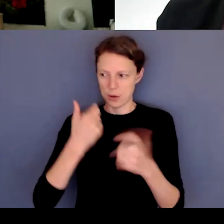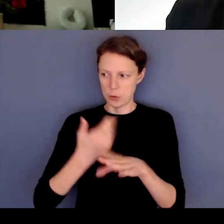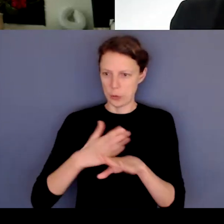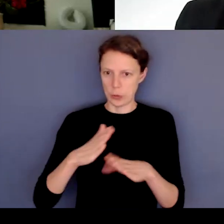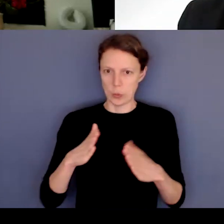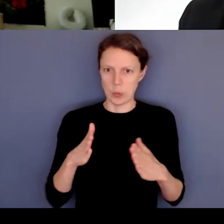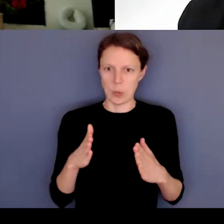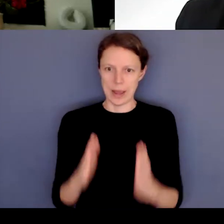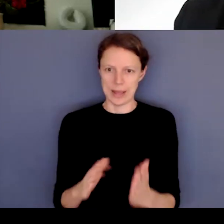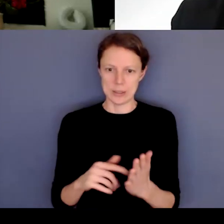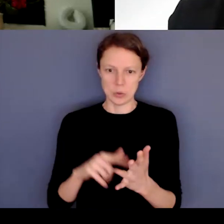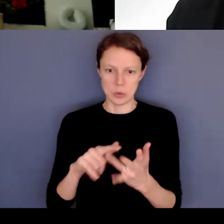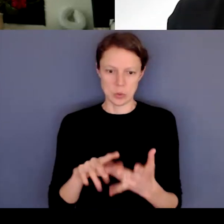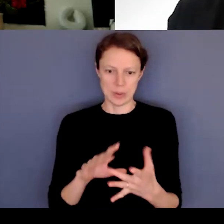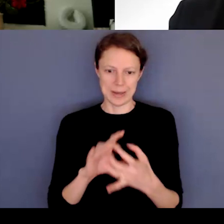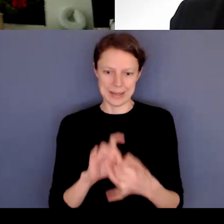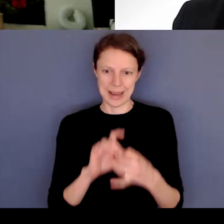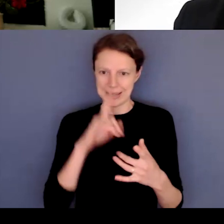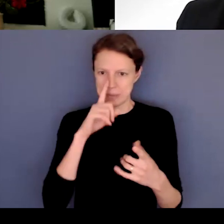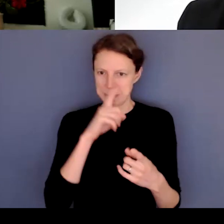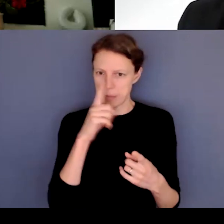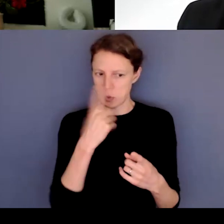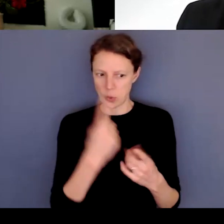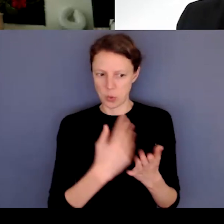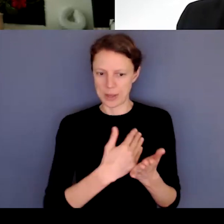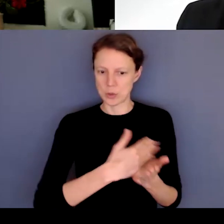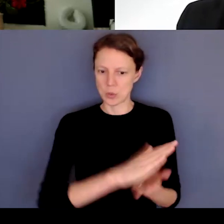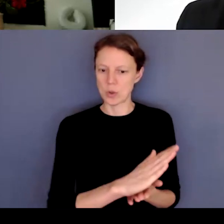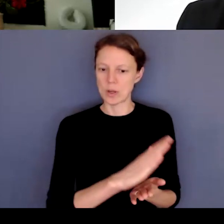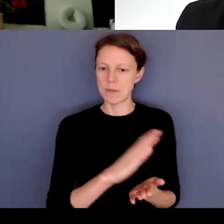media. Particularly where those people are, you know, the